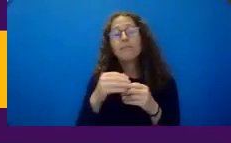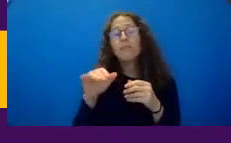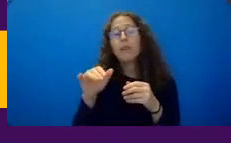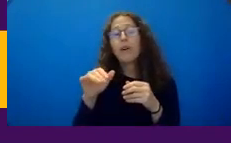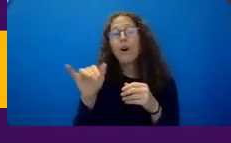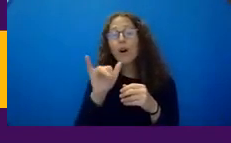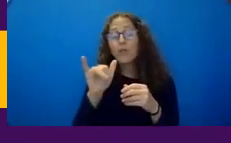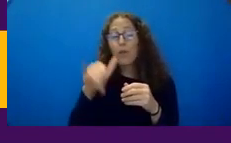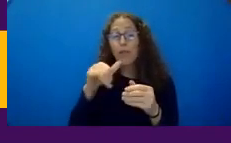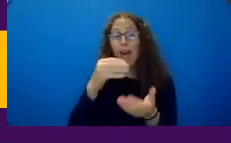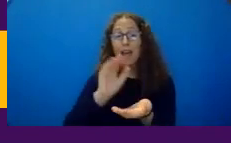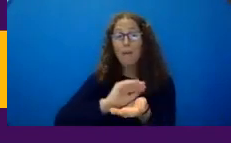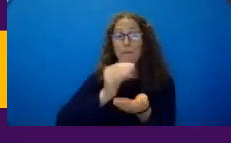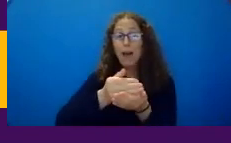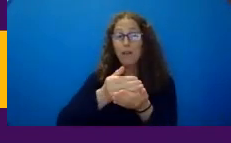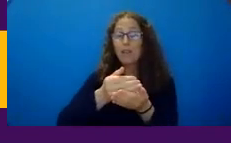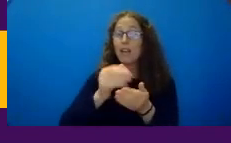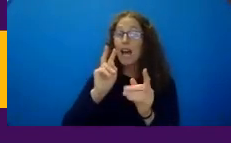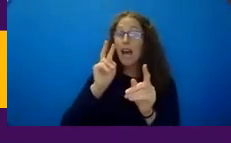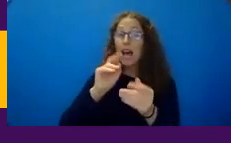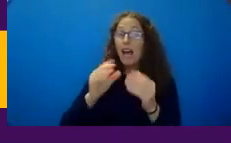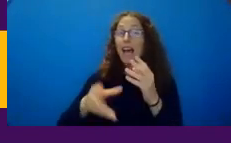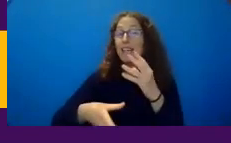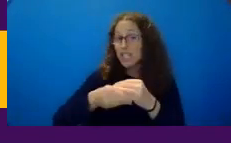FUNDED AT A HIGHER LEVEL AND THAT WILL BE EVALUATED ON A